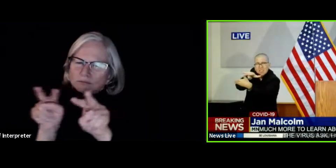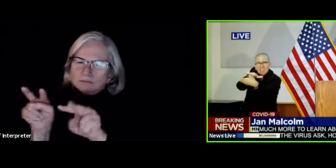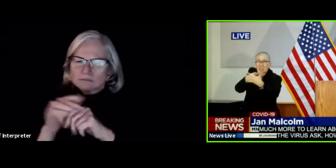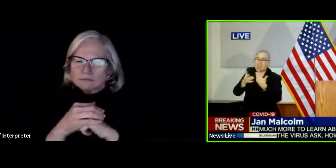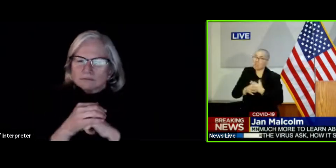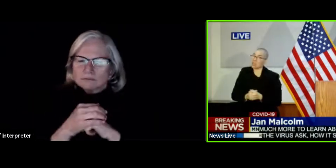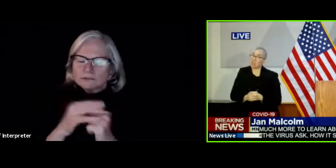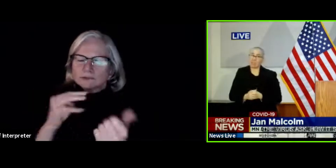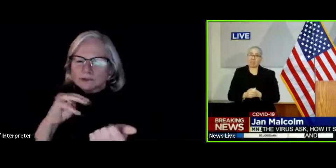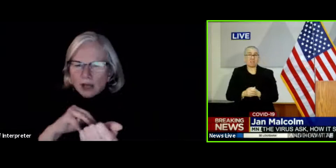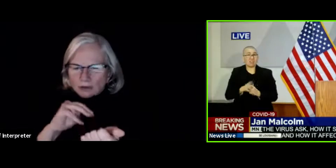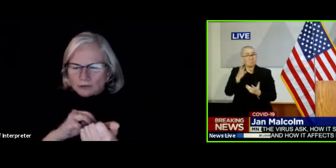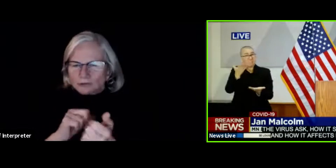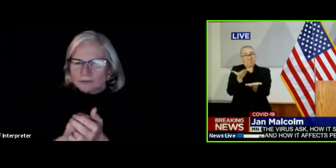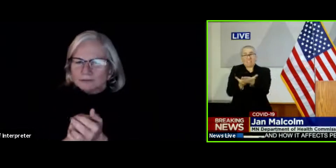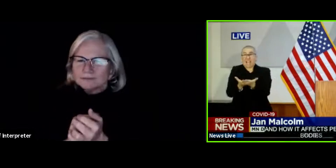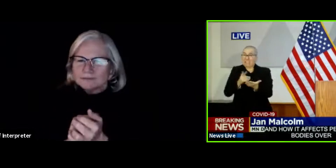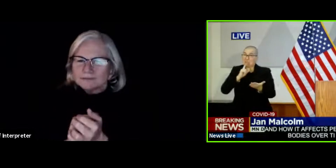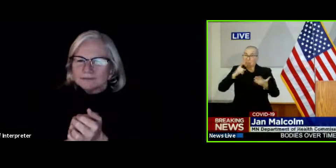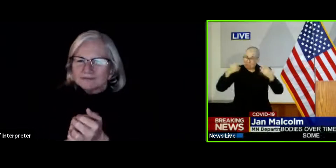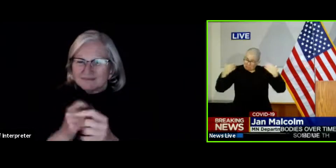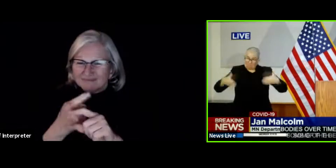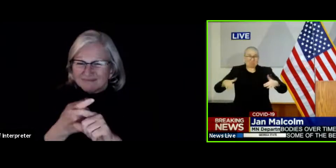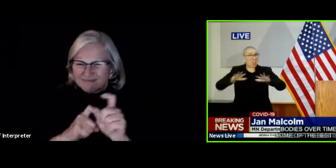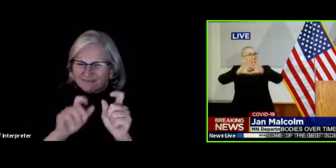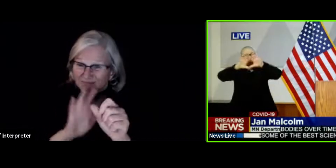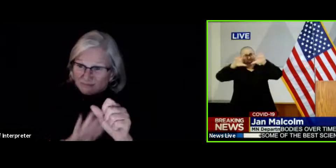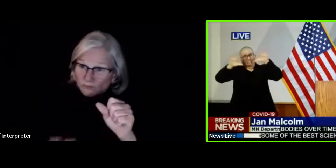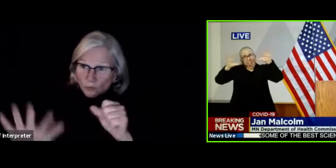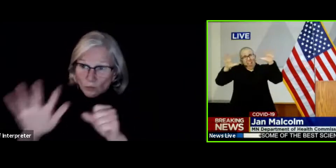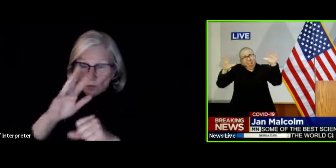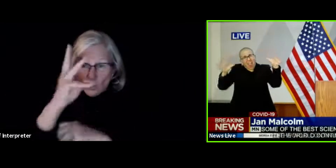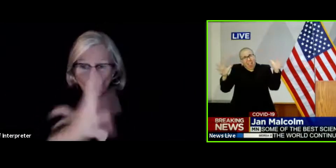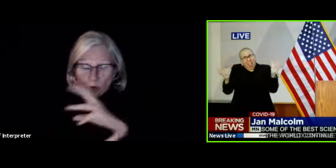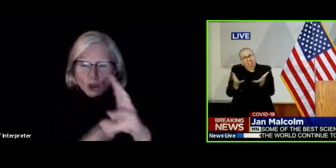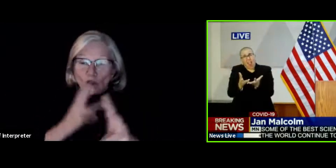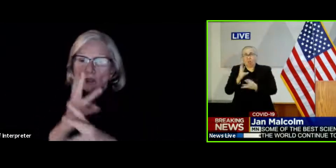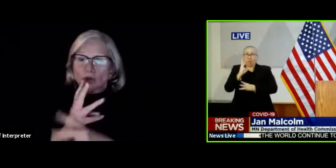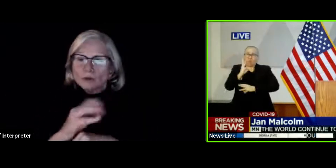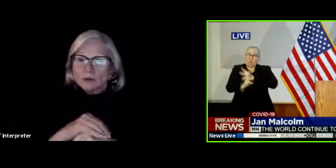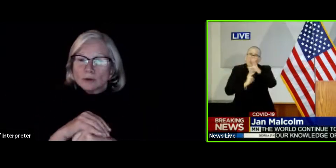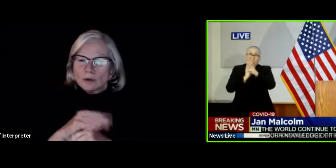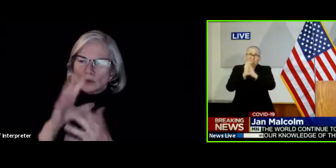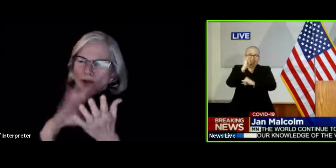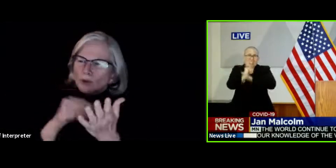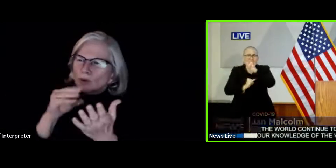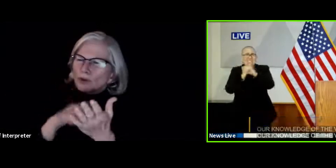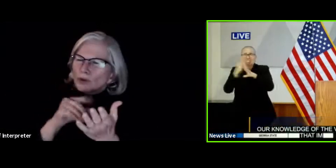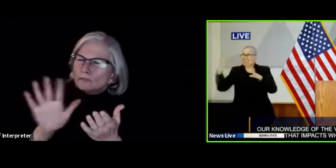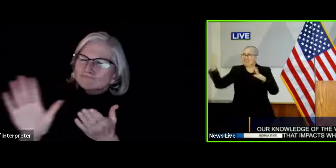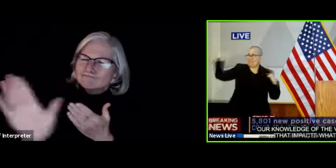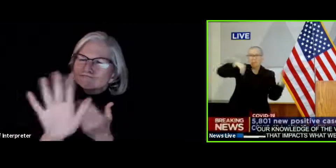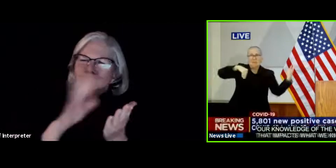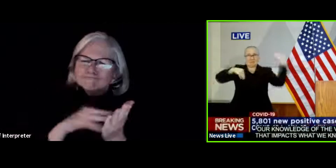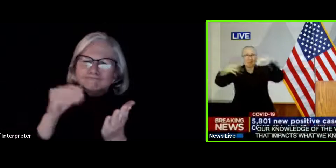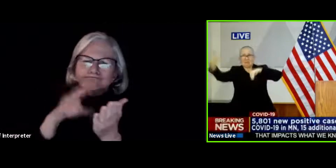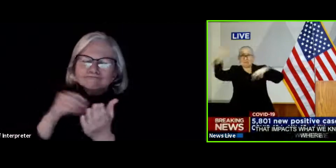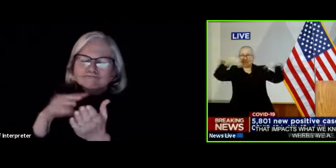OF THE INCREDIBLE GLOBAL COLLABORATION AMONG SCIENTISTS IS ONE OF THE REALLY BRIGHT SPOTS IN THIS PANDEMIC.